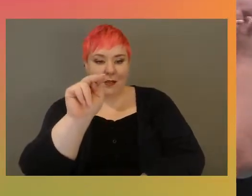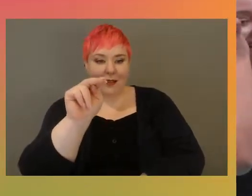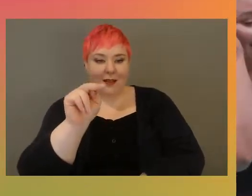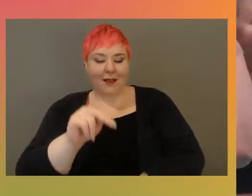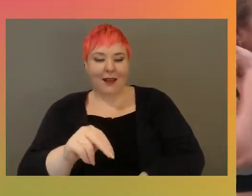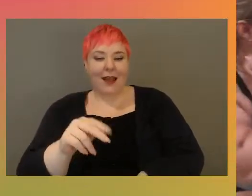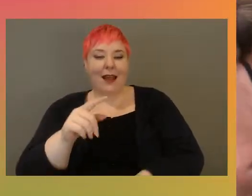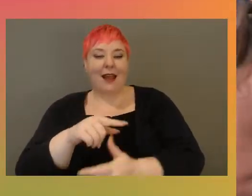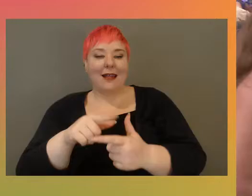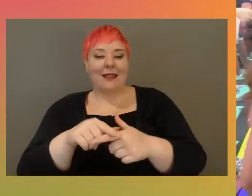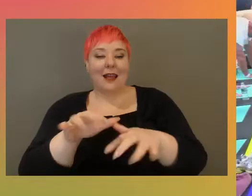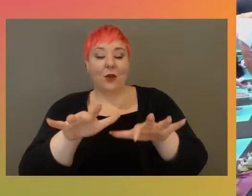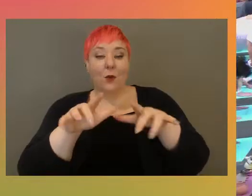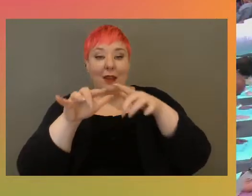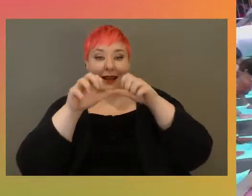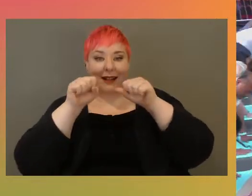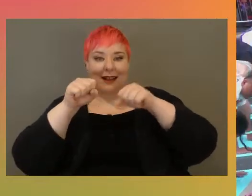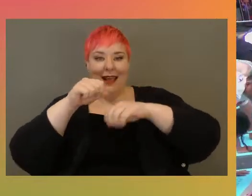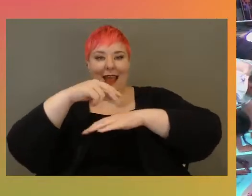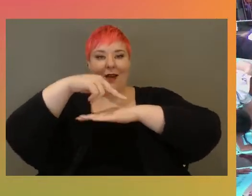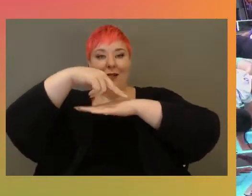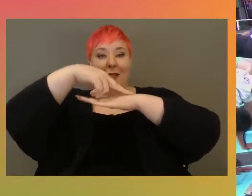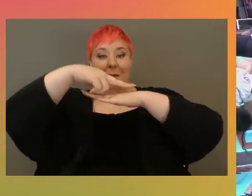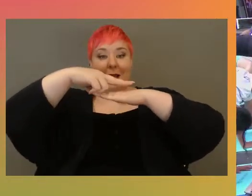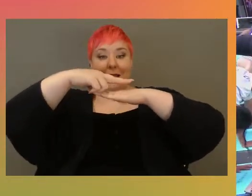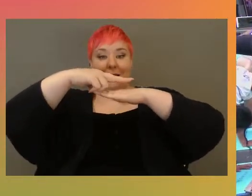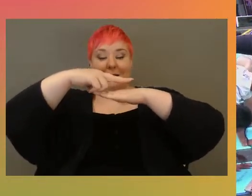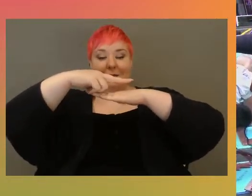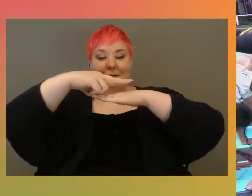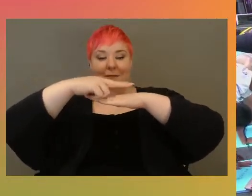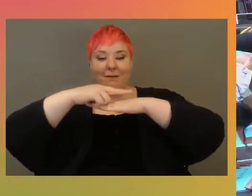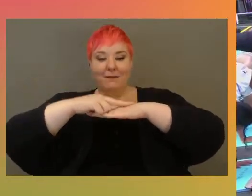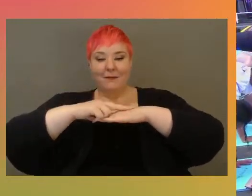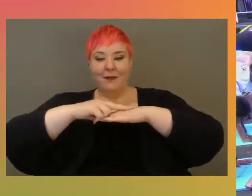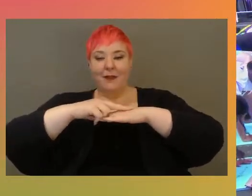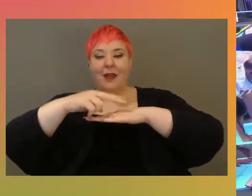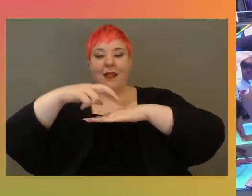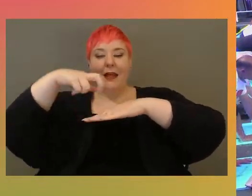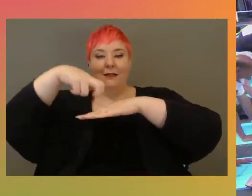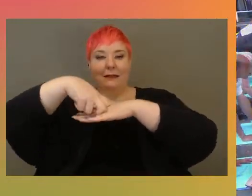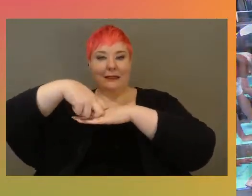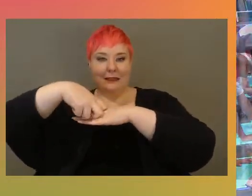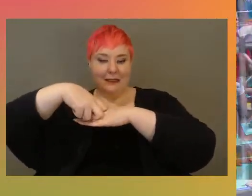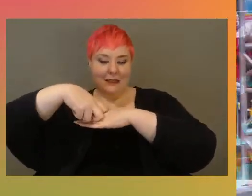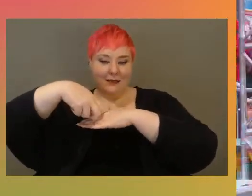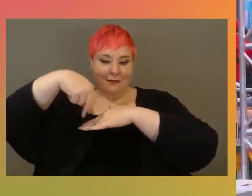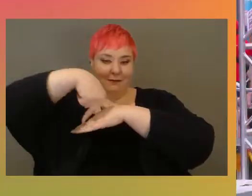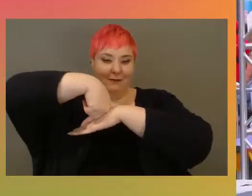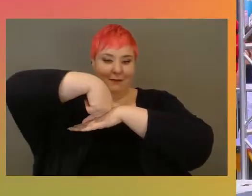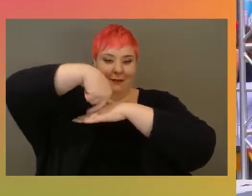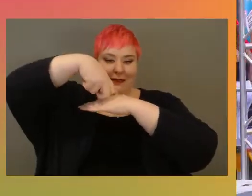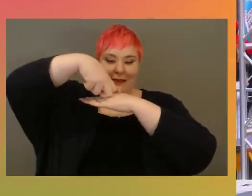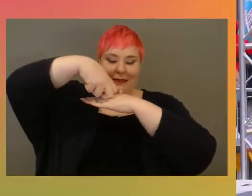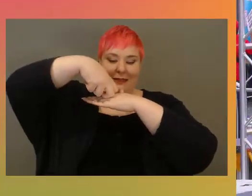DOWNWARD FACING DOG, YOU ARE FACING NORTH. INHALE FORWARD, TO PLANK